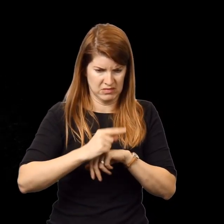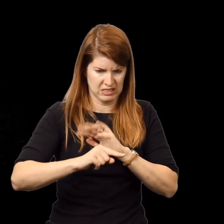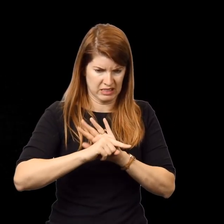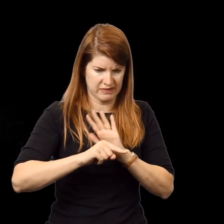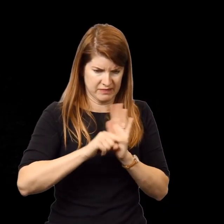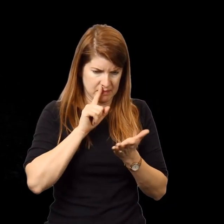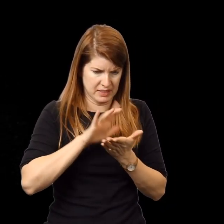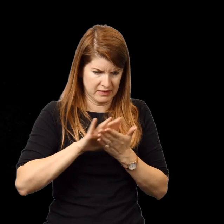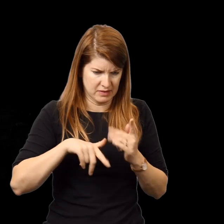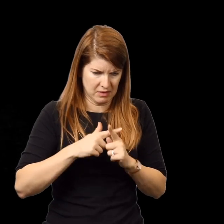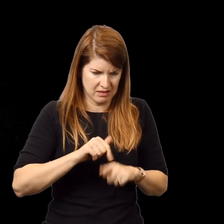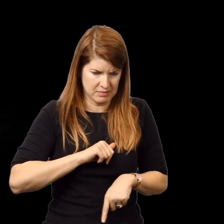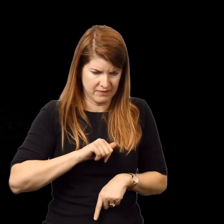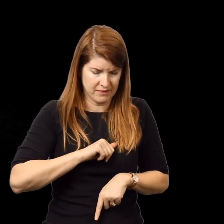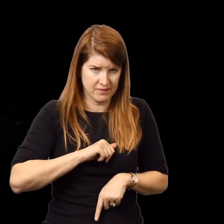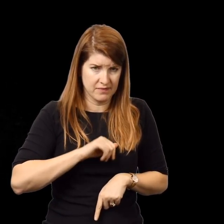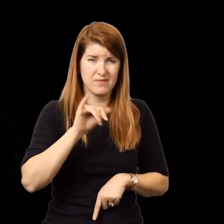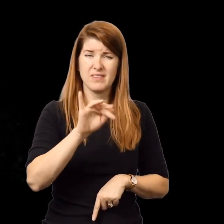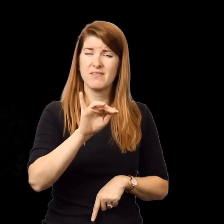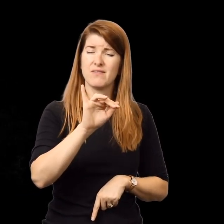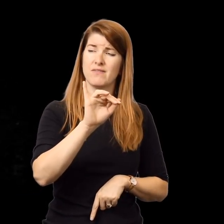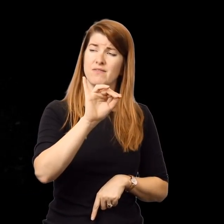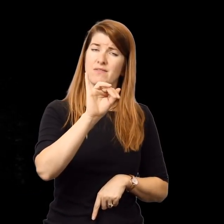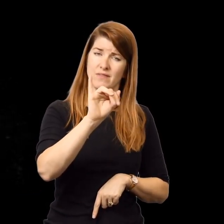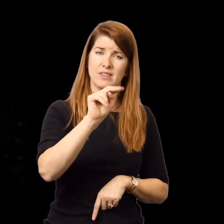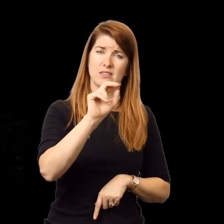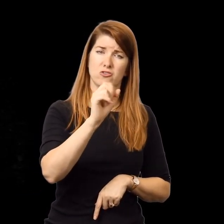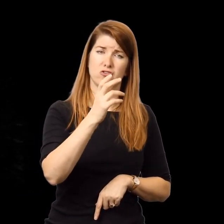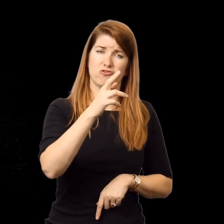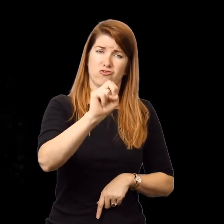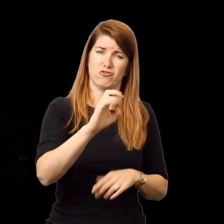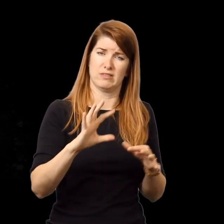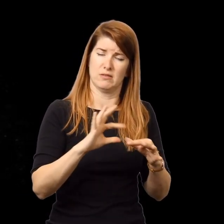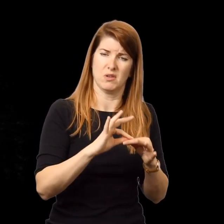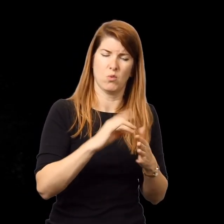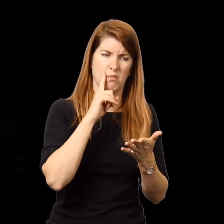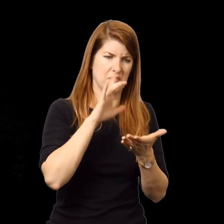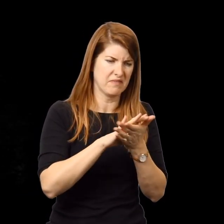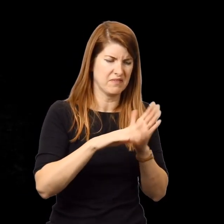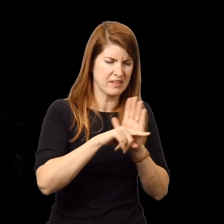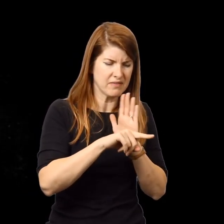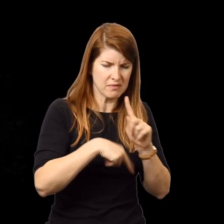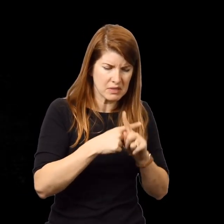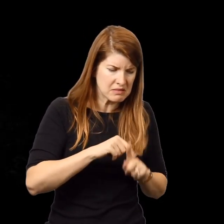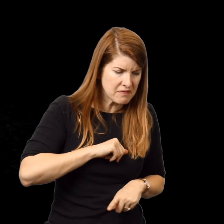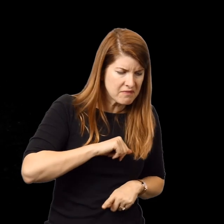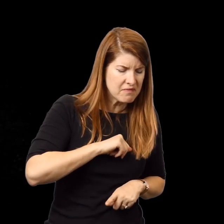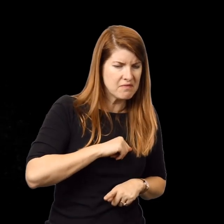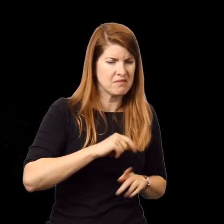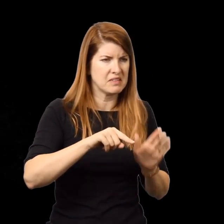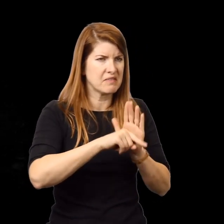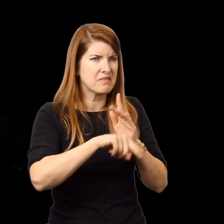Children who develop insecure attachment patterns develop negative beliefs about themselves, about relationships in the world.